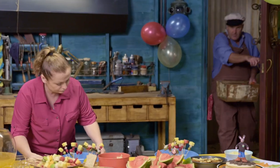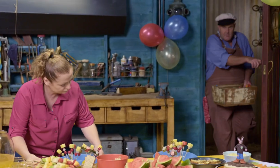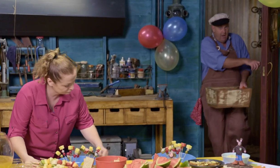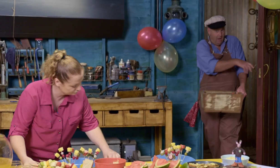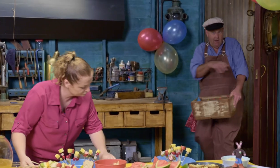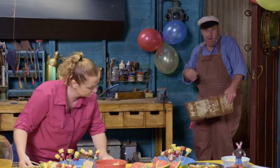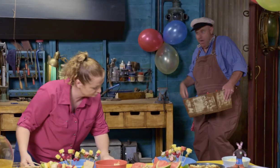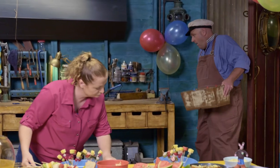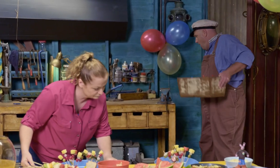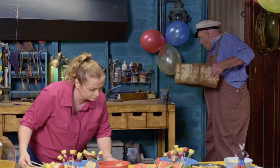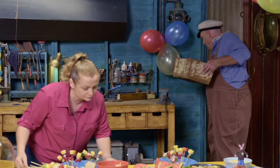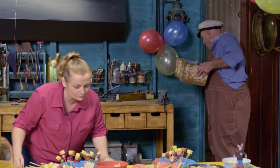Hmm. Ooh!